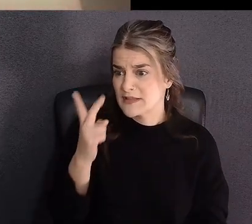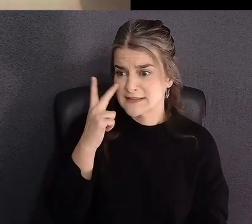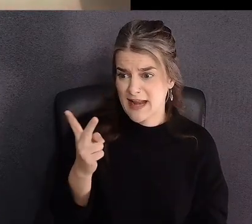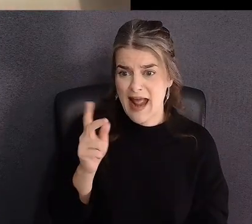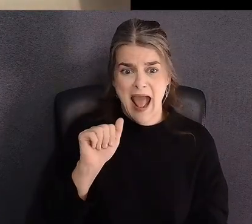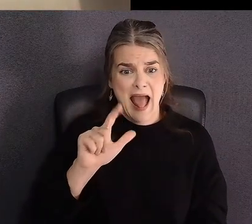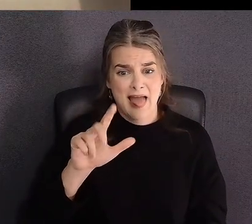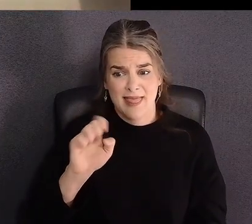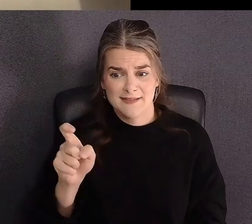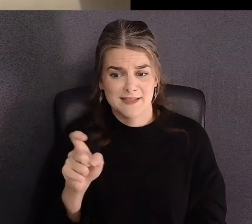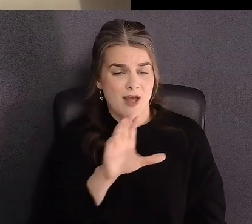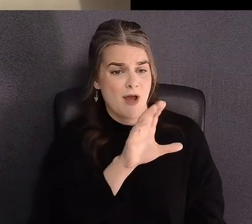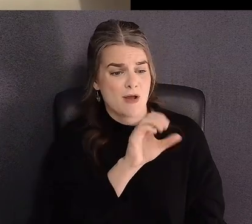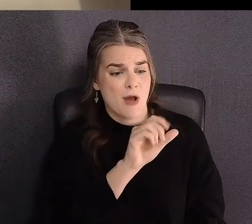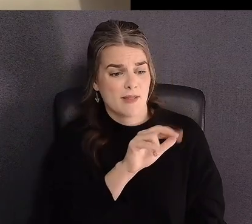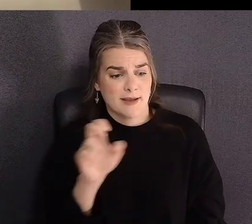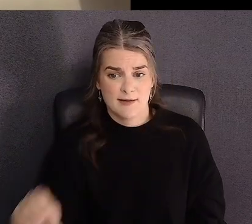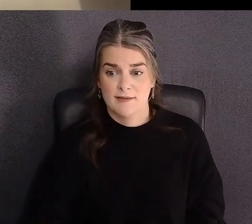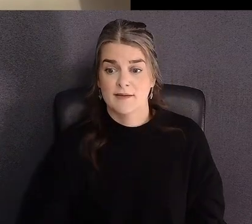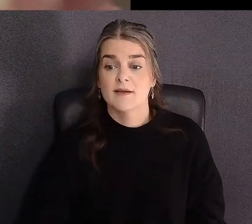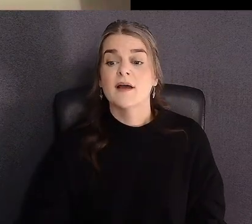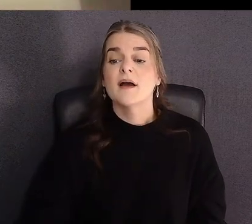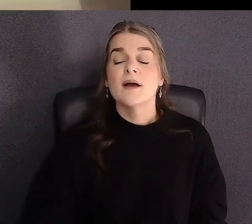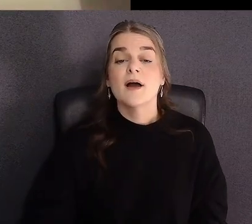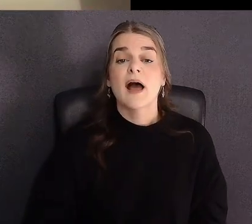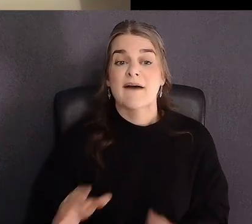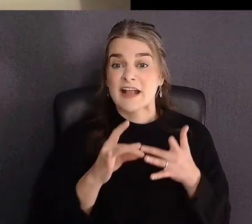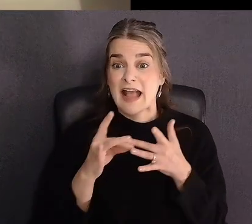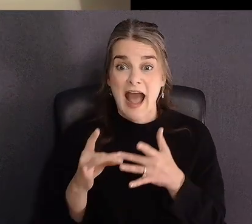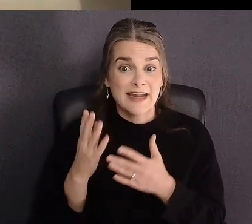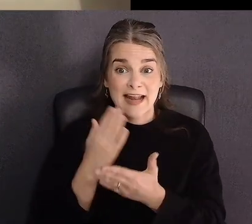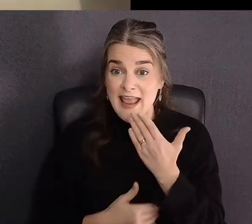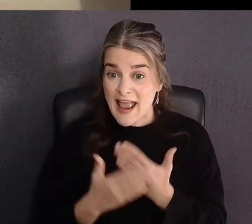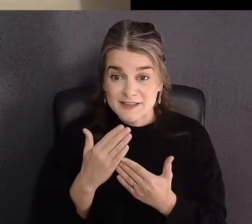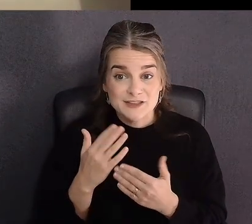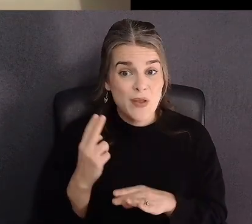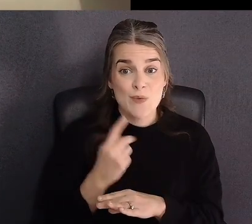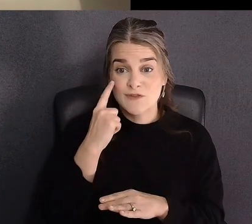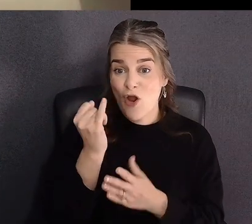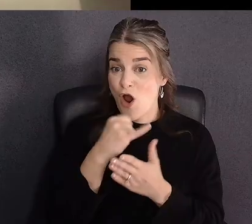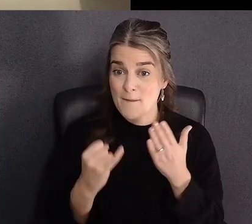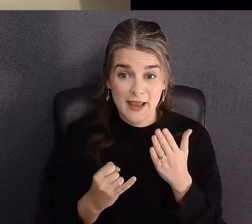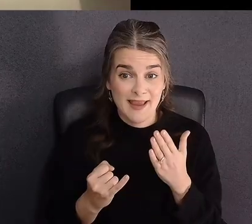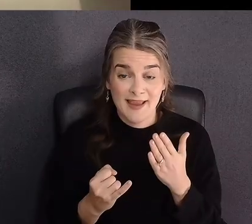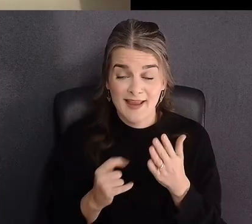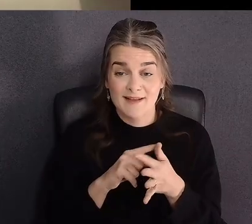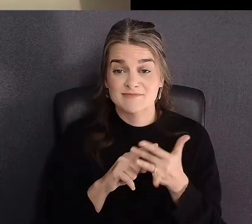We have Guided Hands, which you could use it for art making, lots of cool things